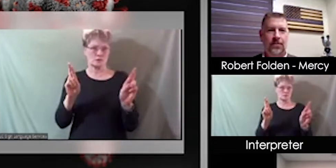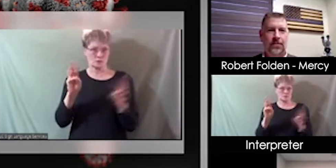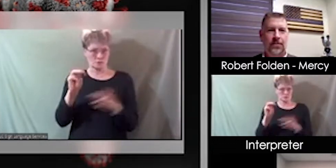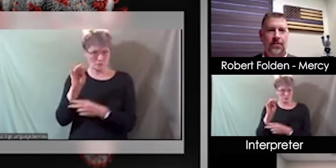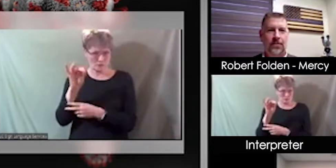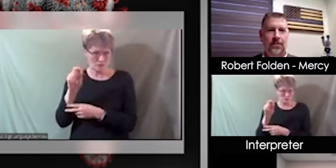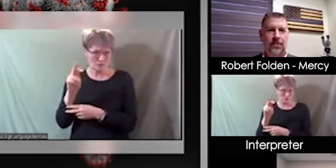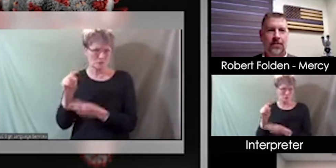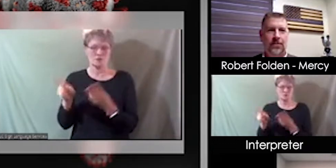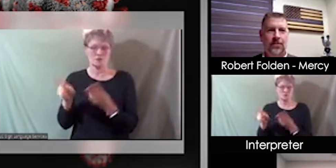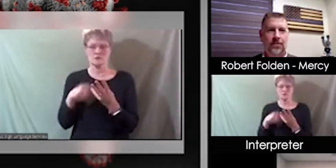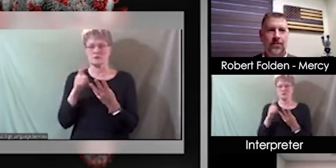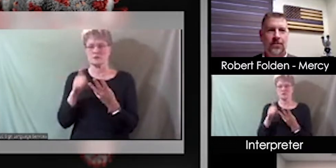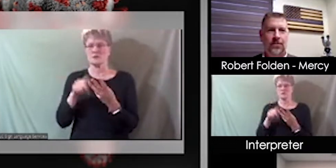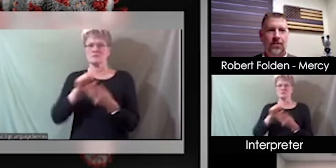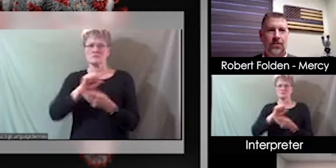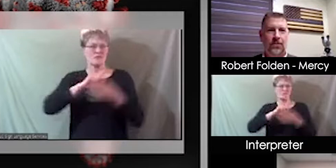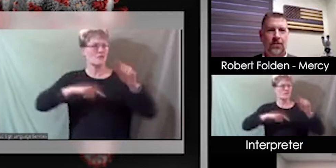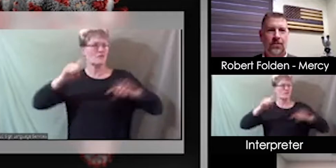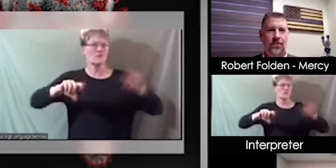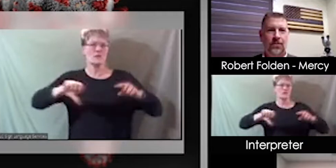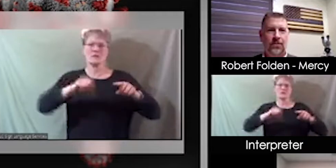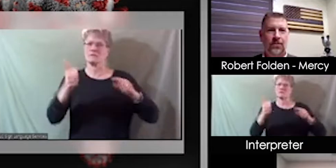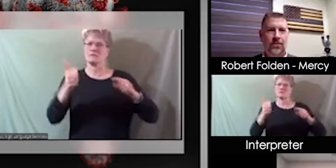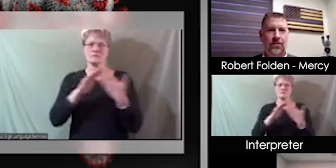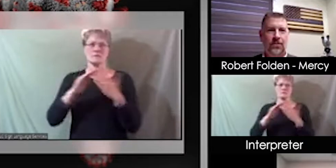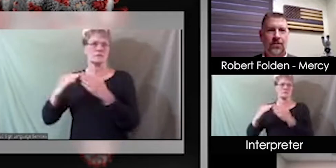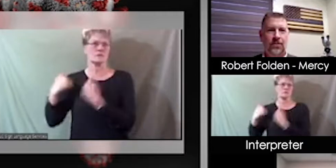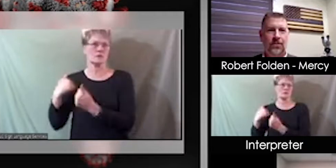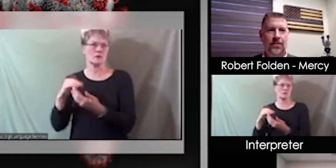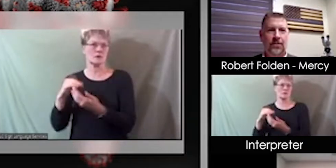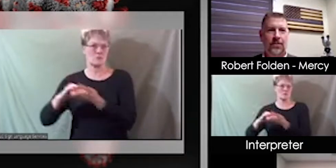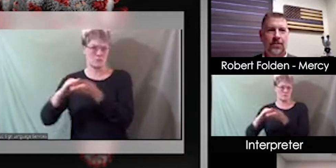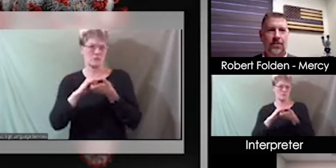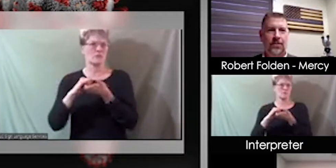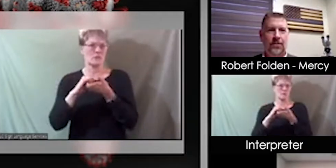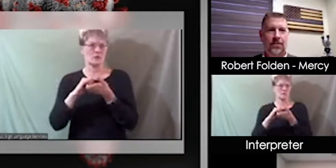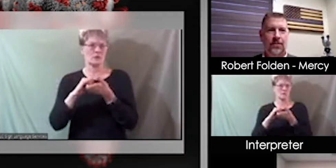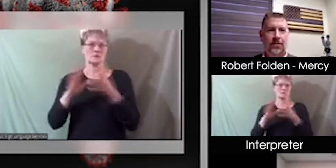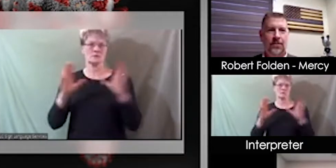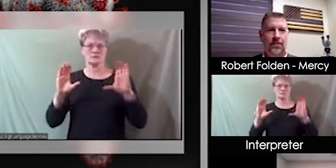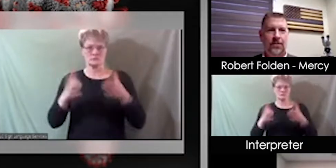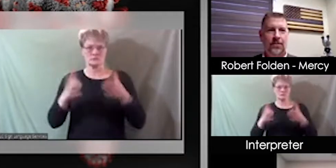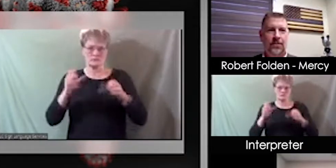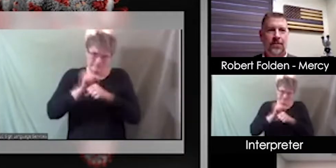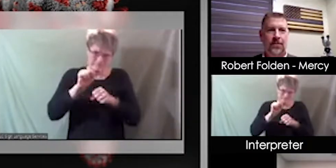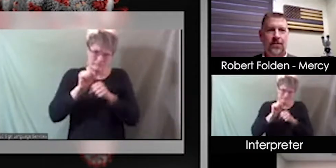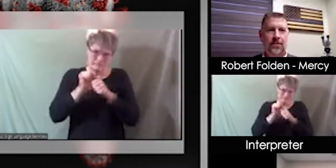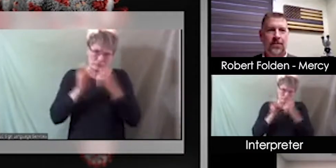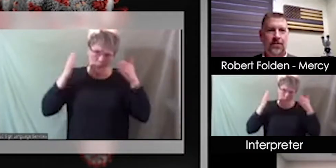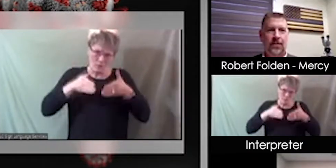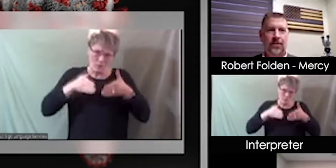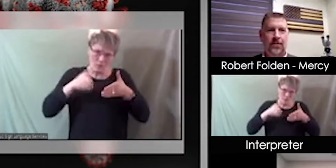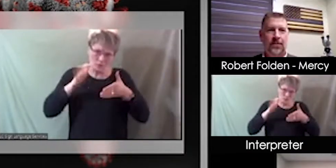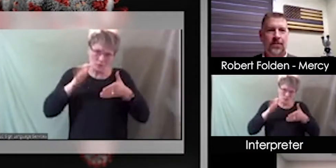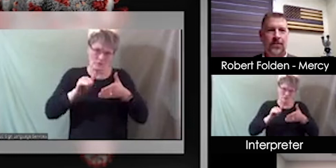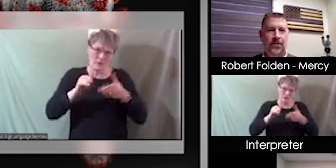been working diligently on that specific issue. I'm not sure that we have anything to